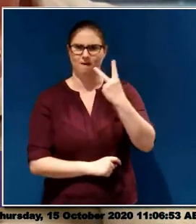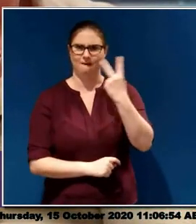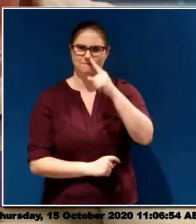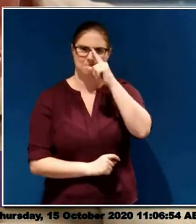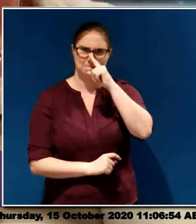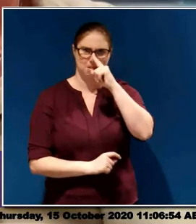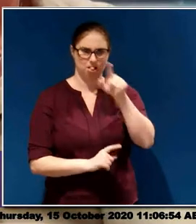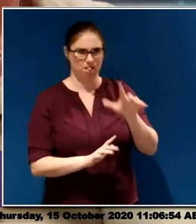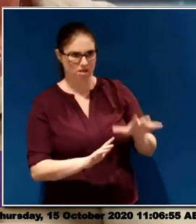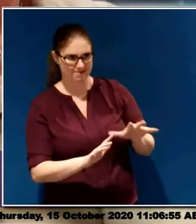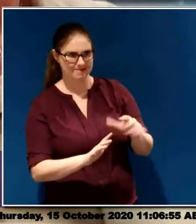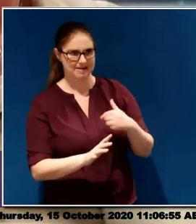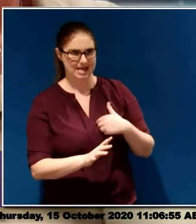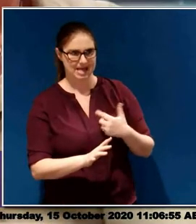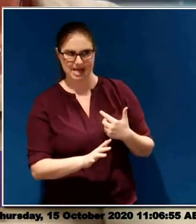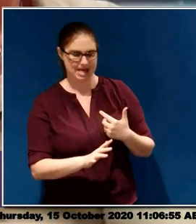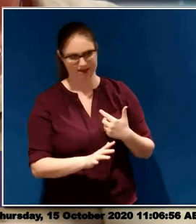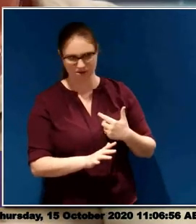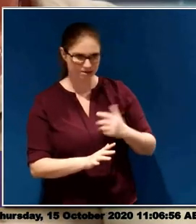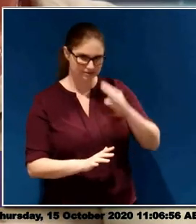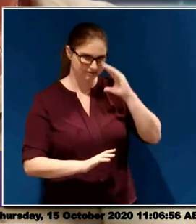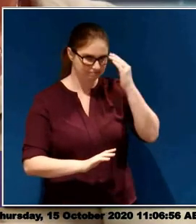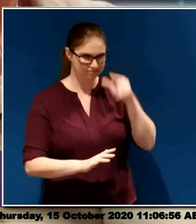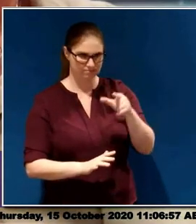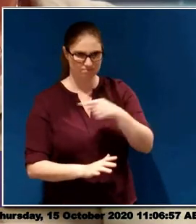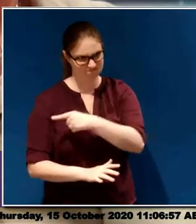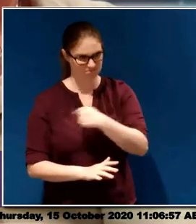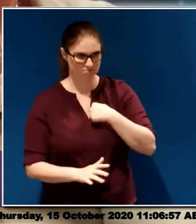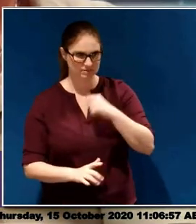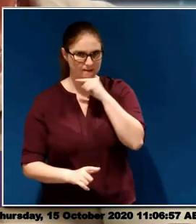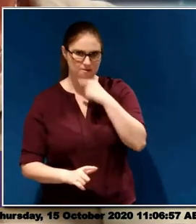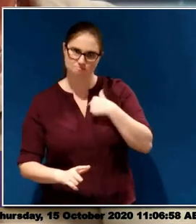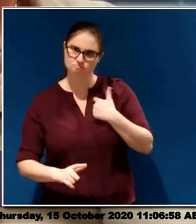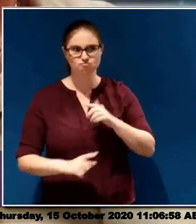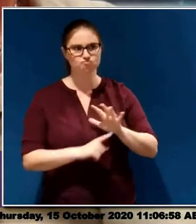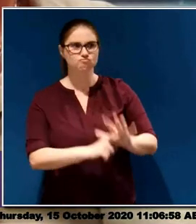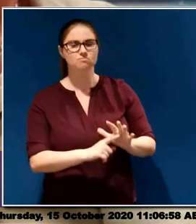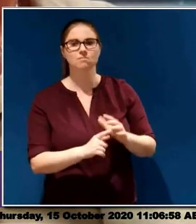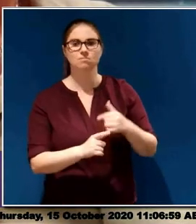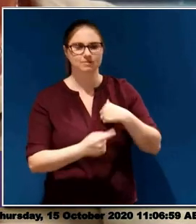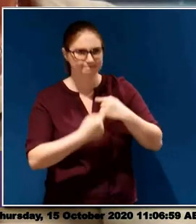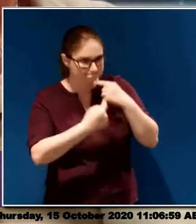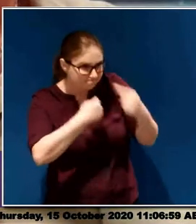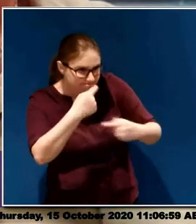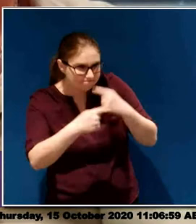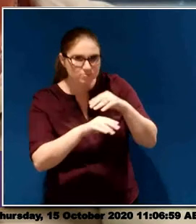so you do what you have to do. Explained to them about Jack, and said "This is what you need to - the triggers